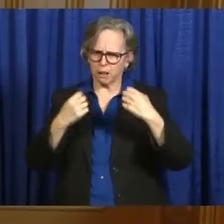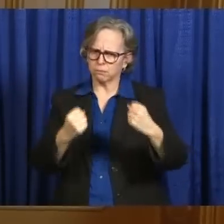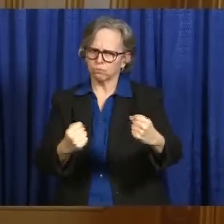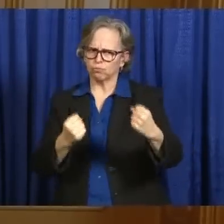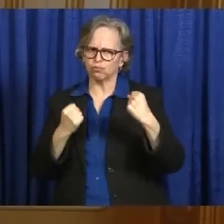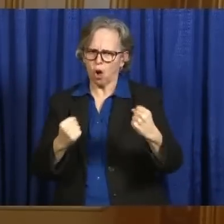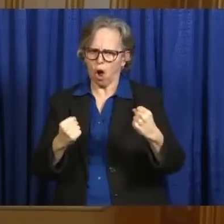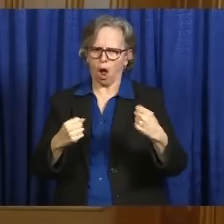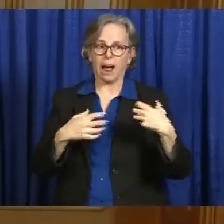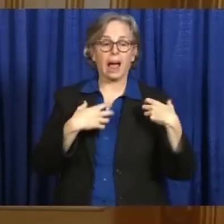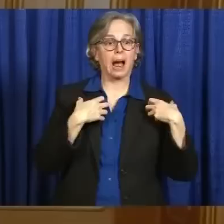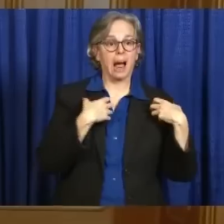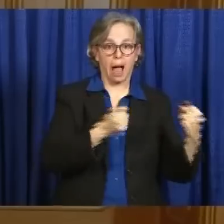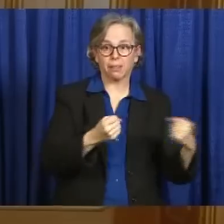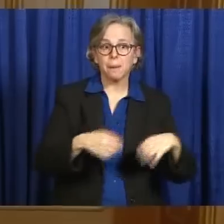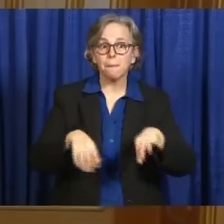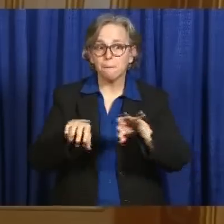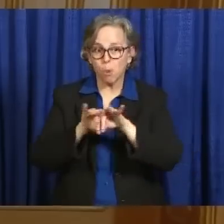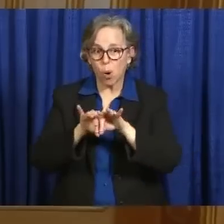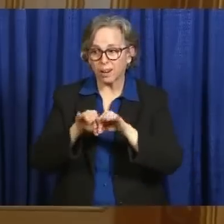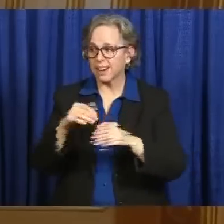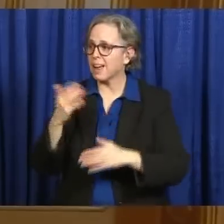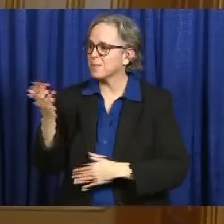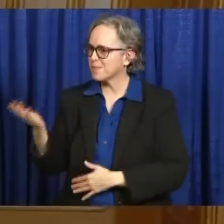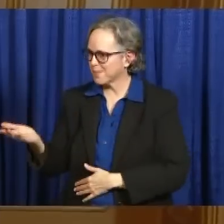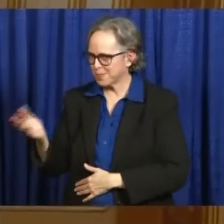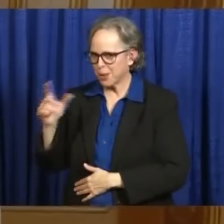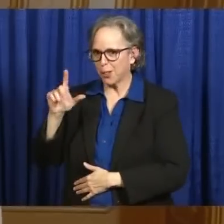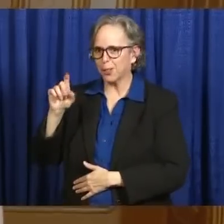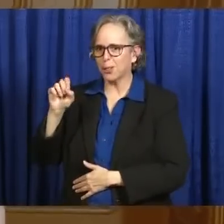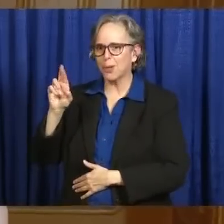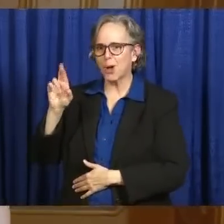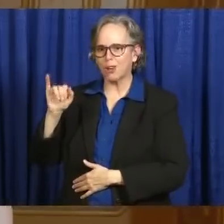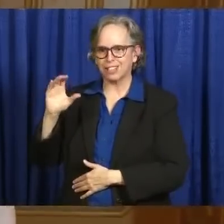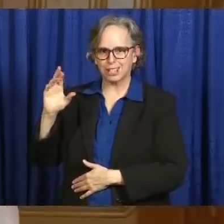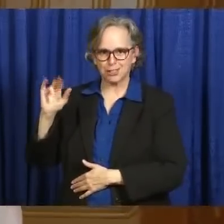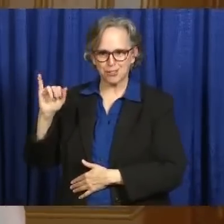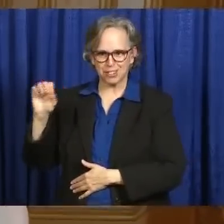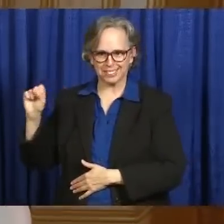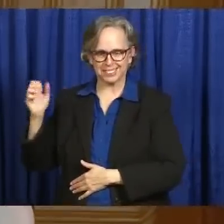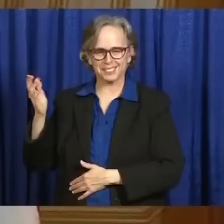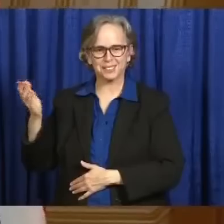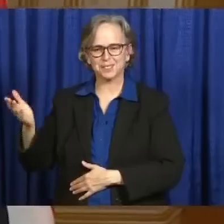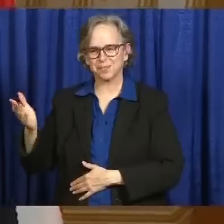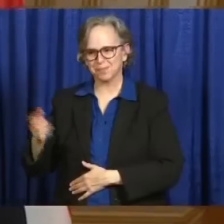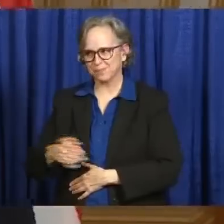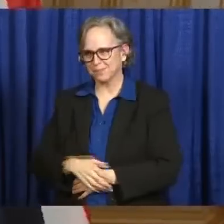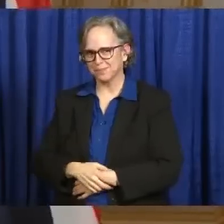AGAIN, KEEPING OUR MENTAL HEALTH STRONG AND HEALTHY IS